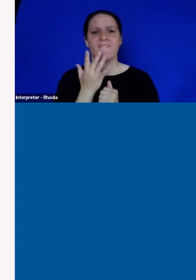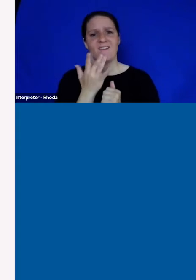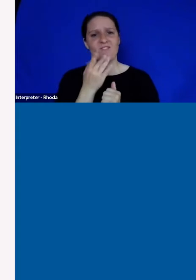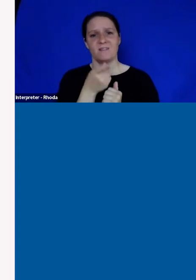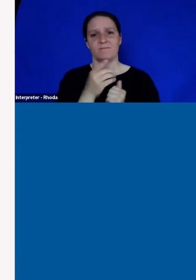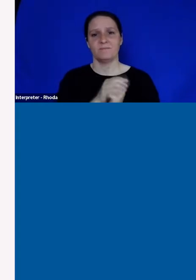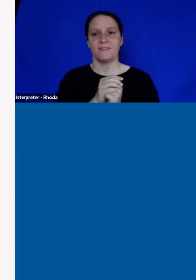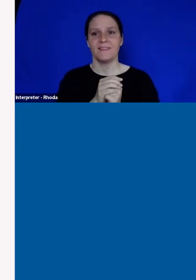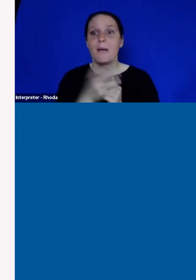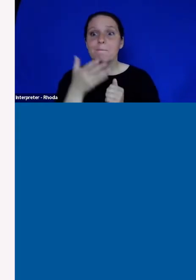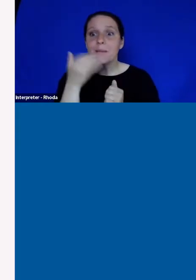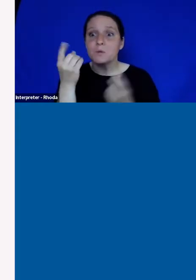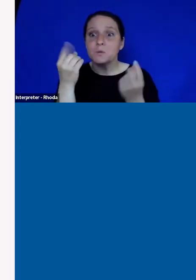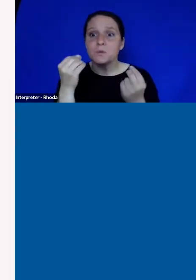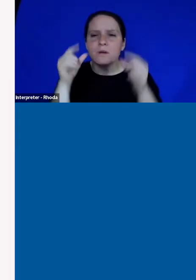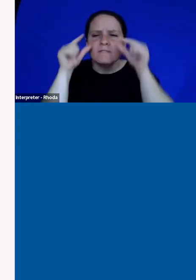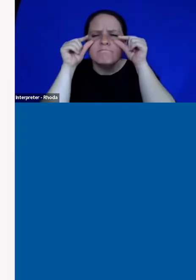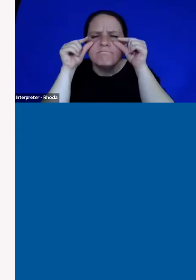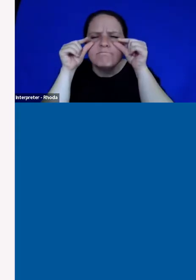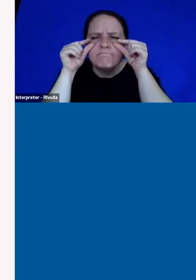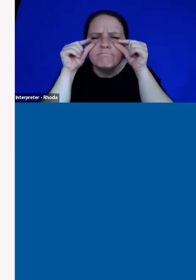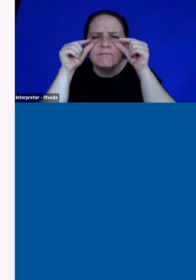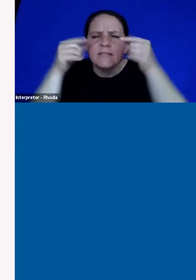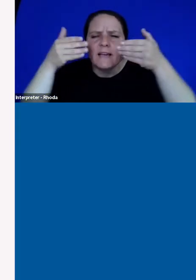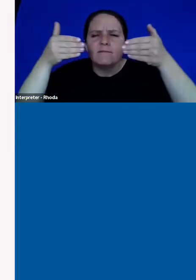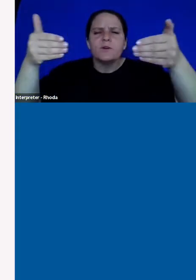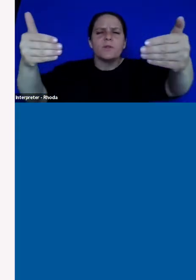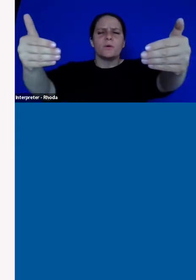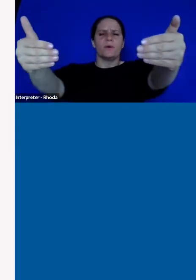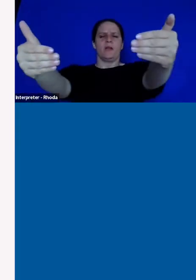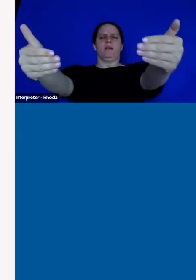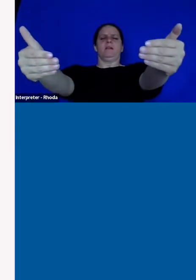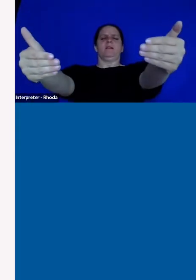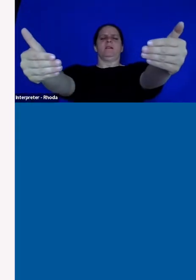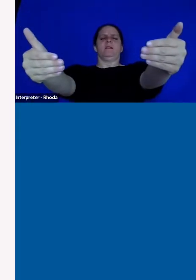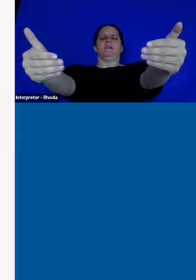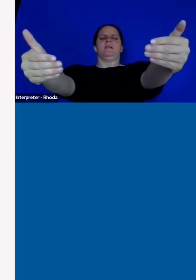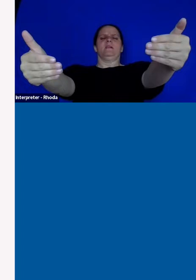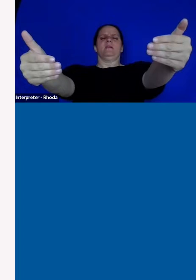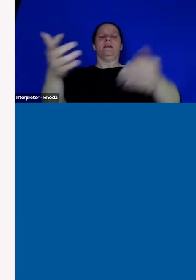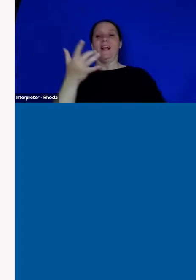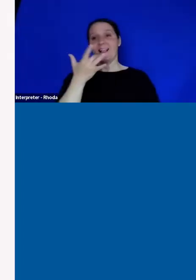and go further away from your screen or blur it. Luckily I have low vision. All I have to do is take off my glasses